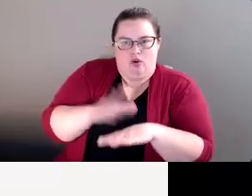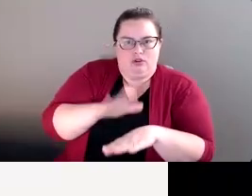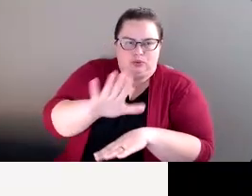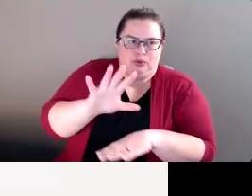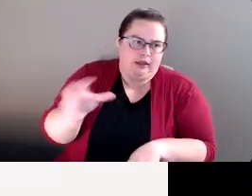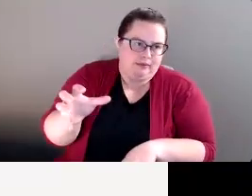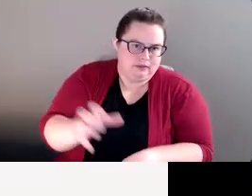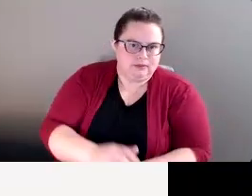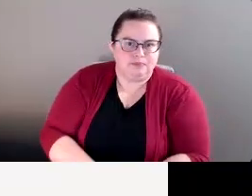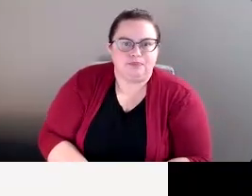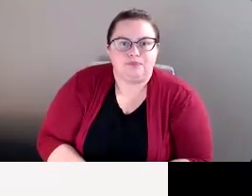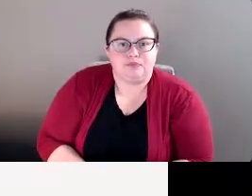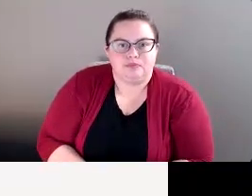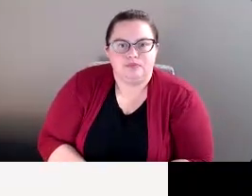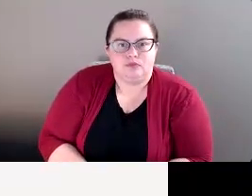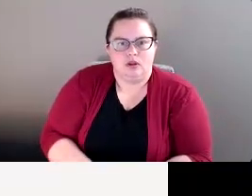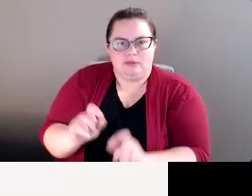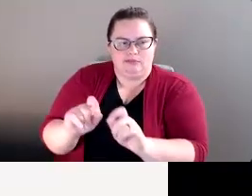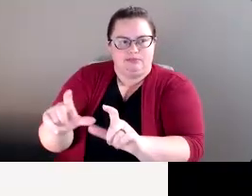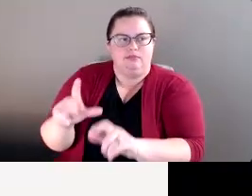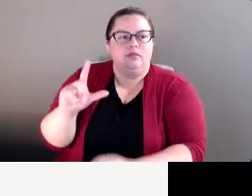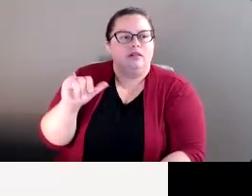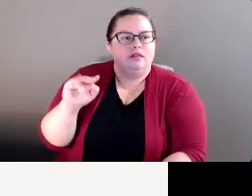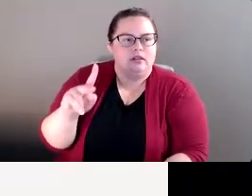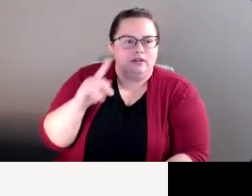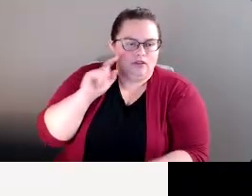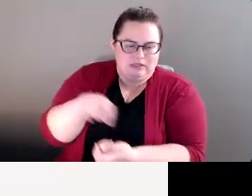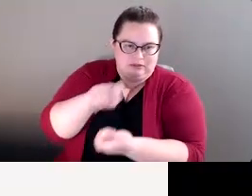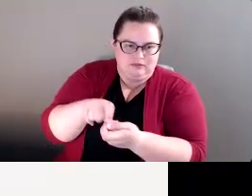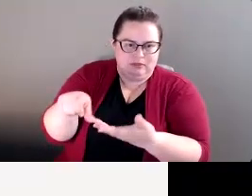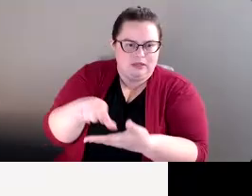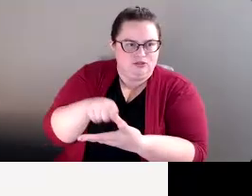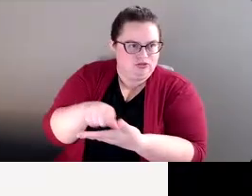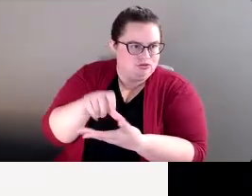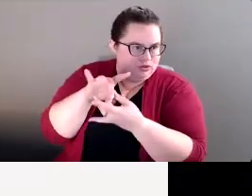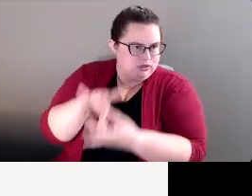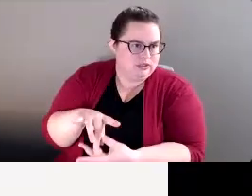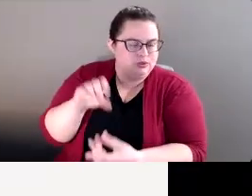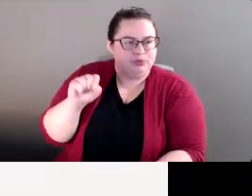But I'm going to link the specific page for Studio. If you are interested. You can take a look at that.